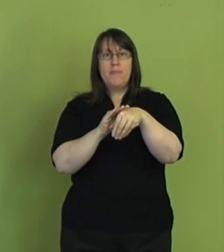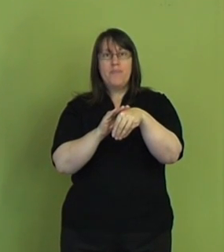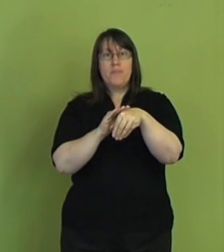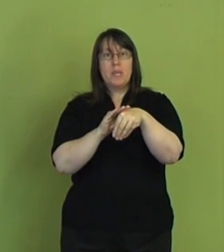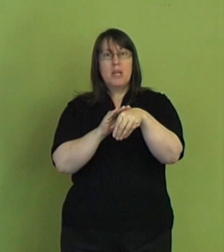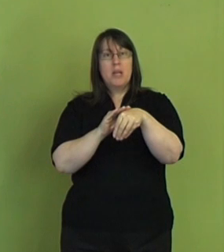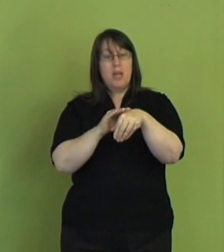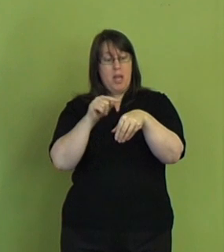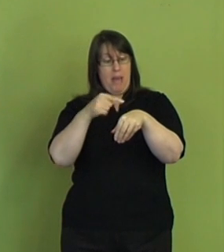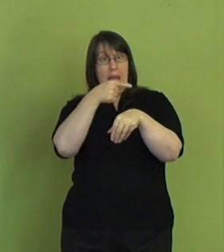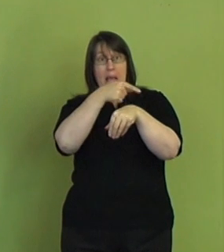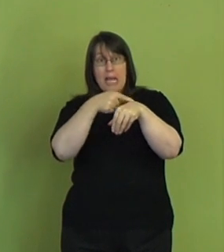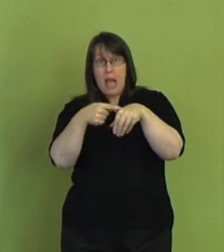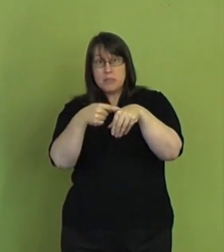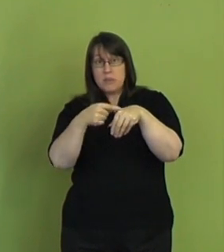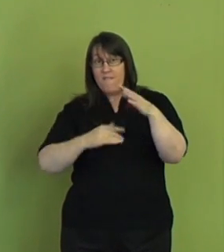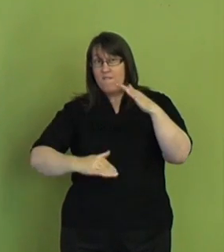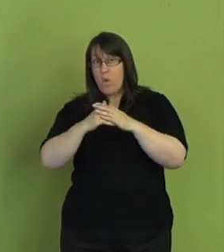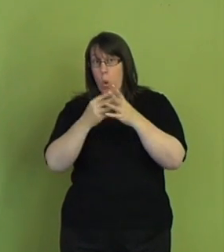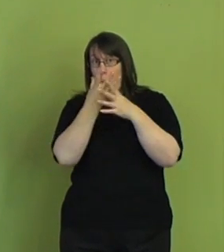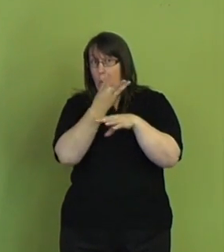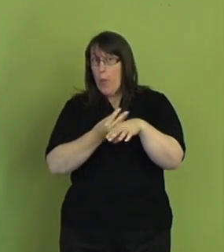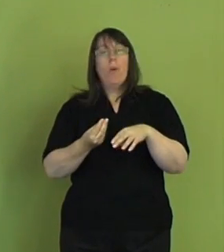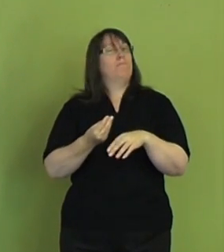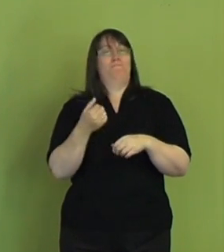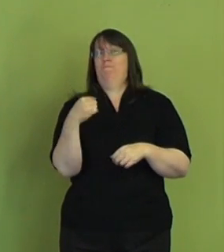But the cut is never really healed.